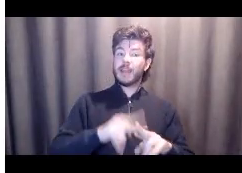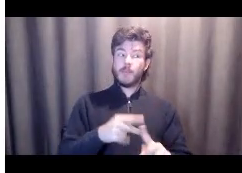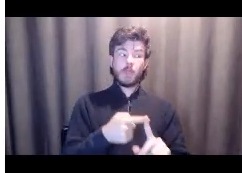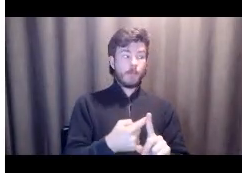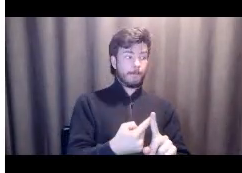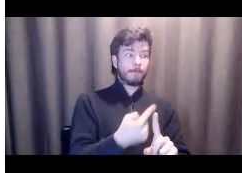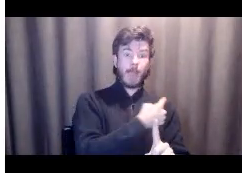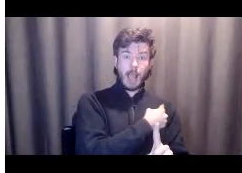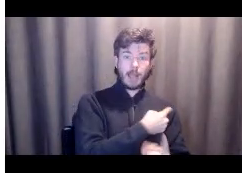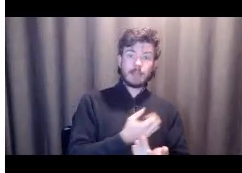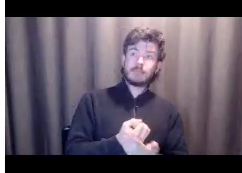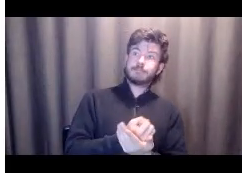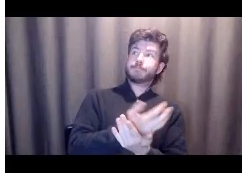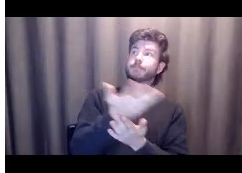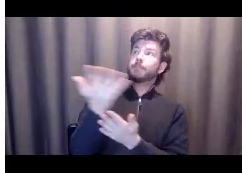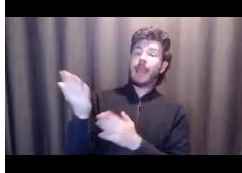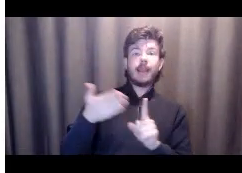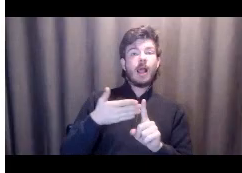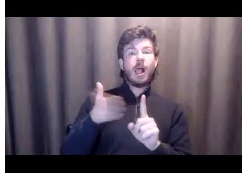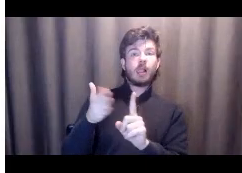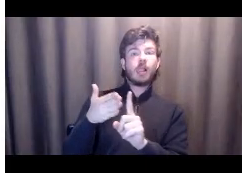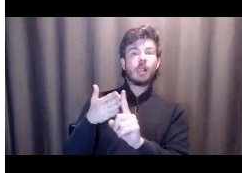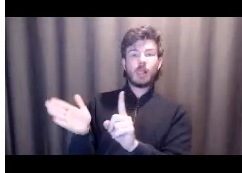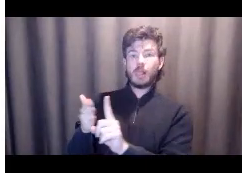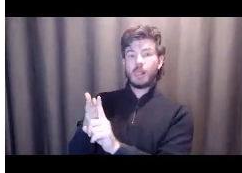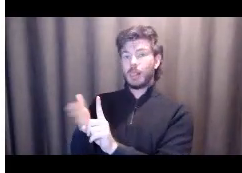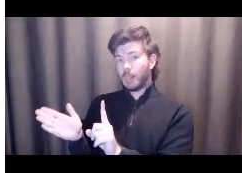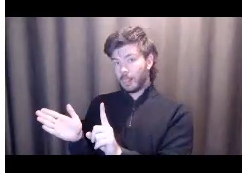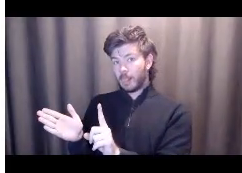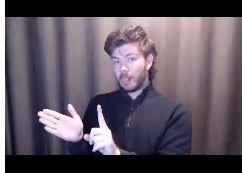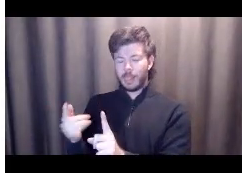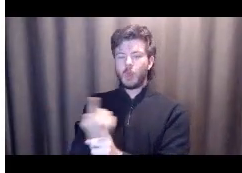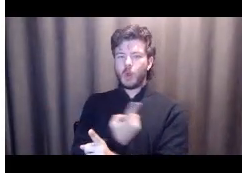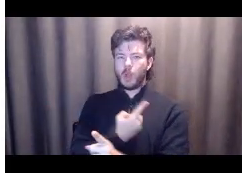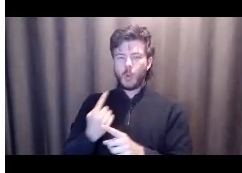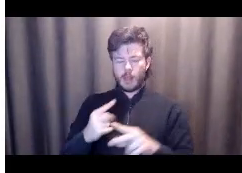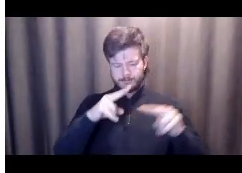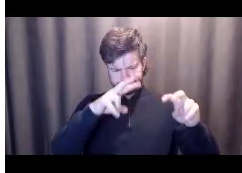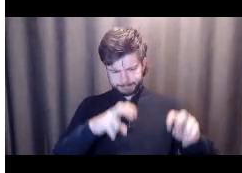we'll look at if it was a one-off or not,